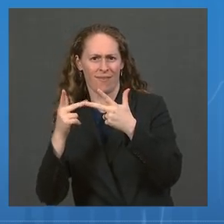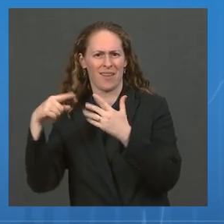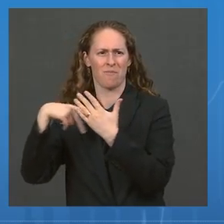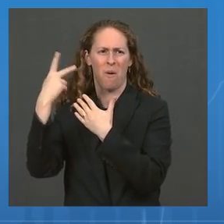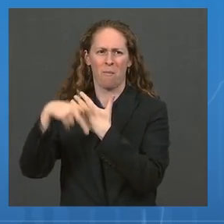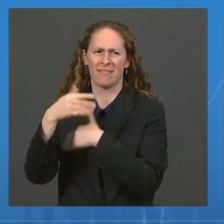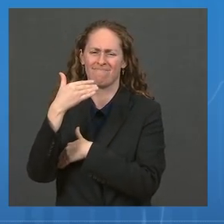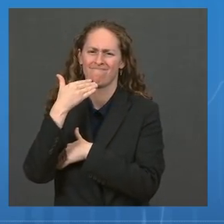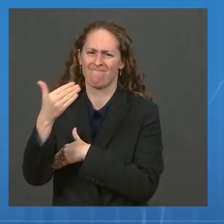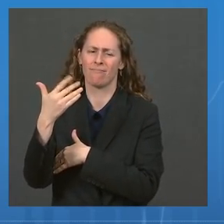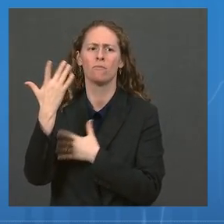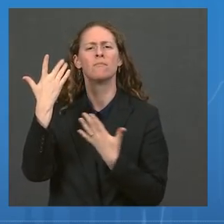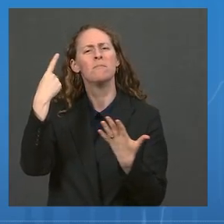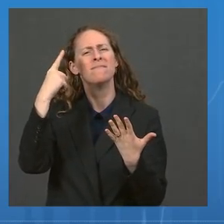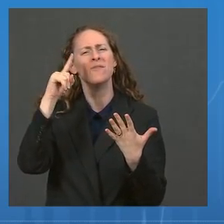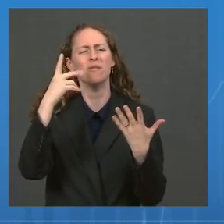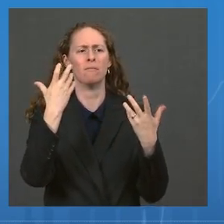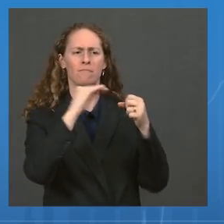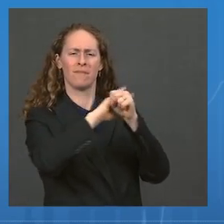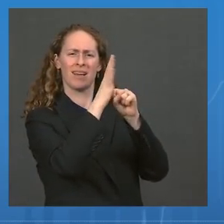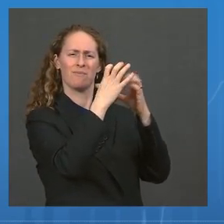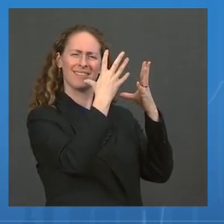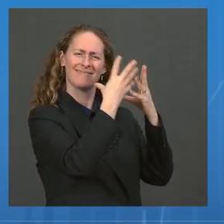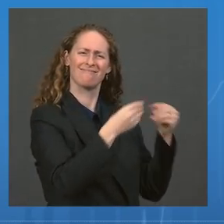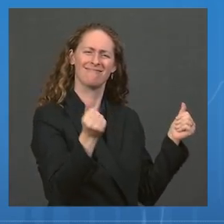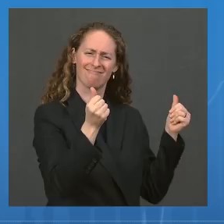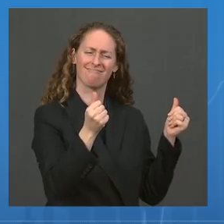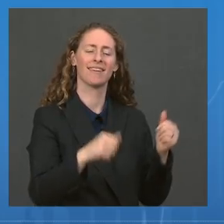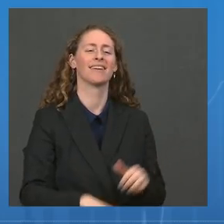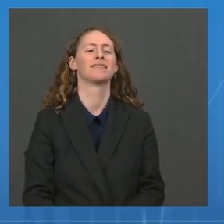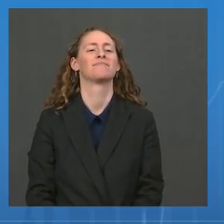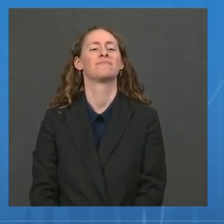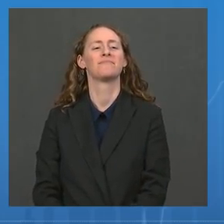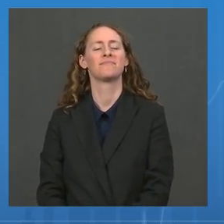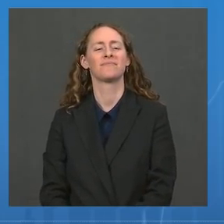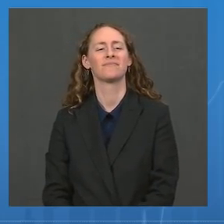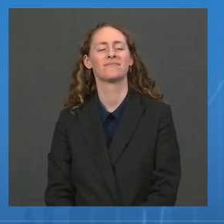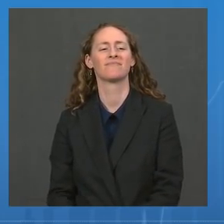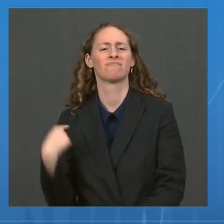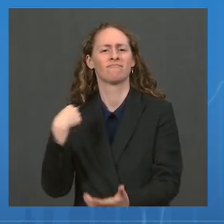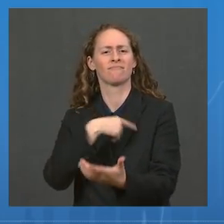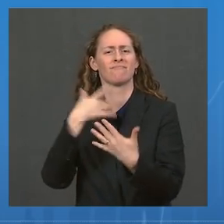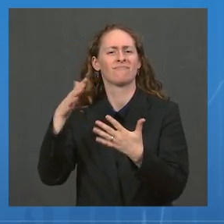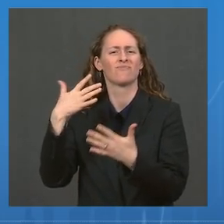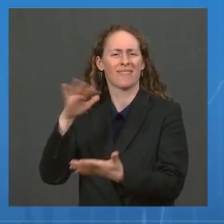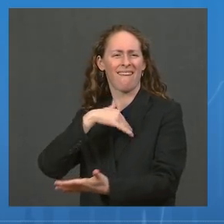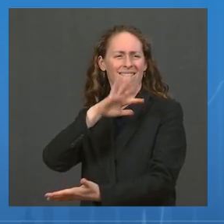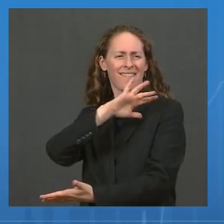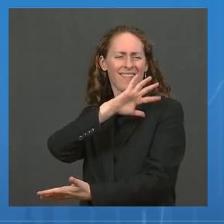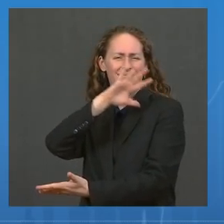As I will discuss, we have the supply. We are prepared and we're ready to get booster shots in arms